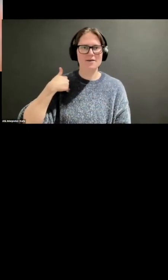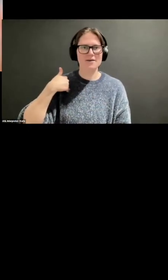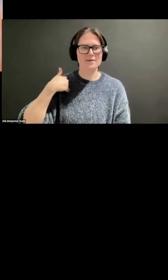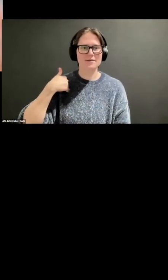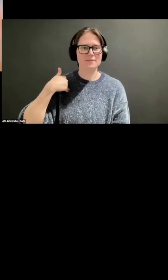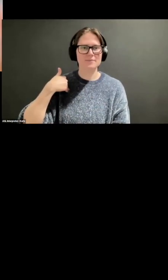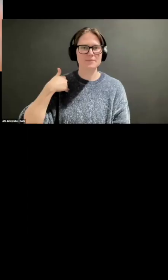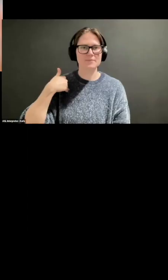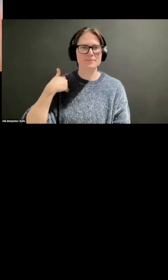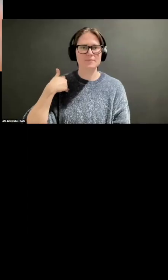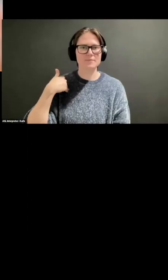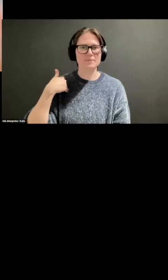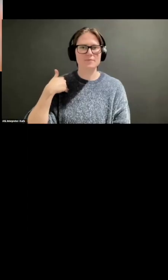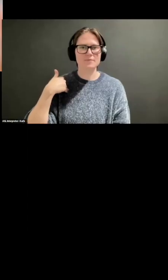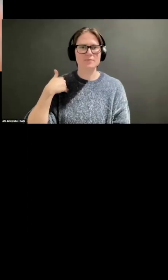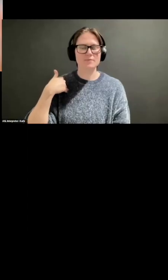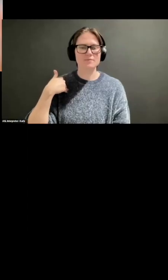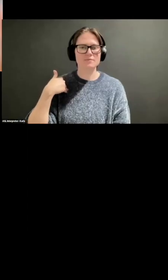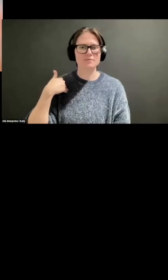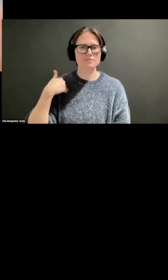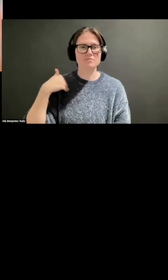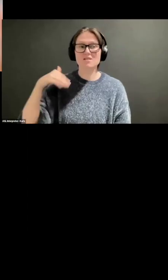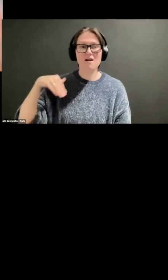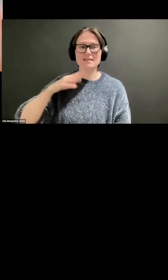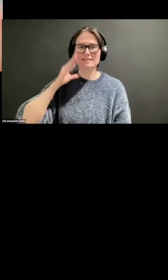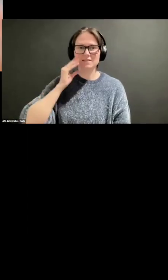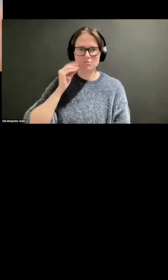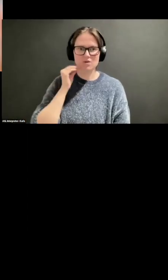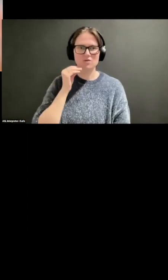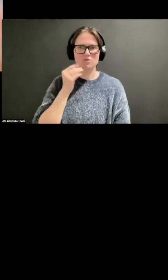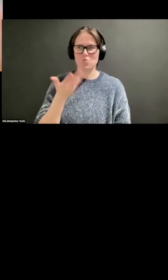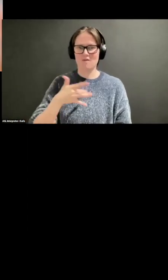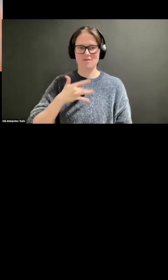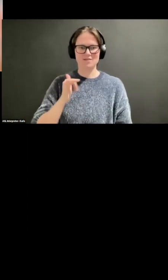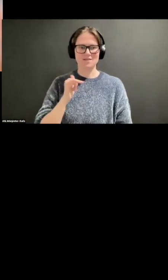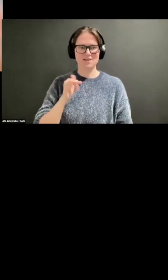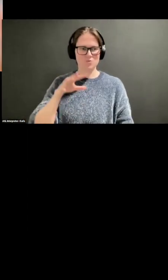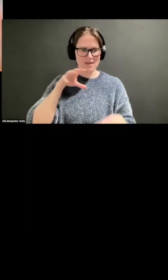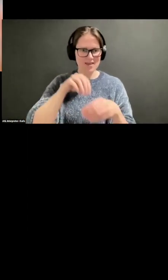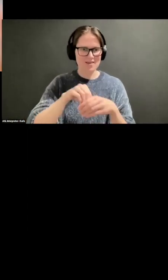you know, in a home, in a family home. So that actually